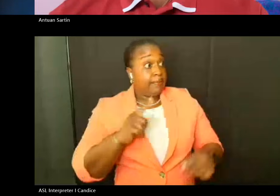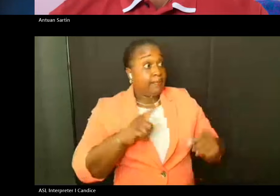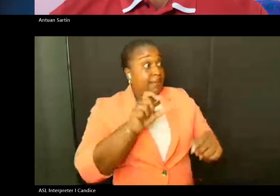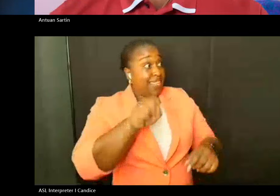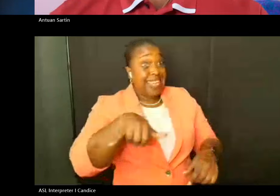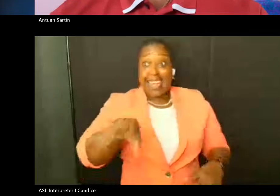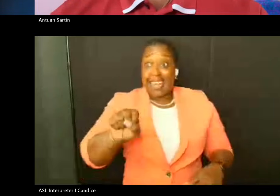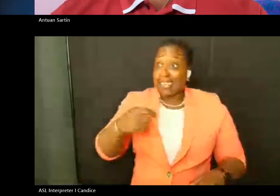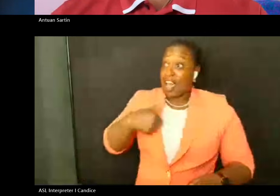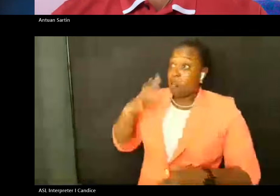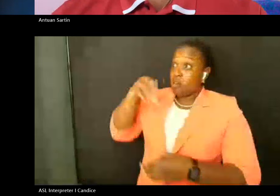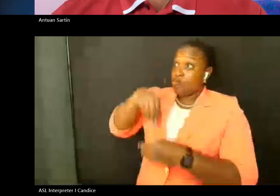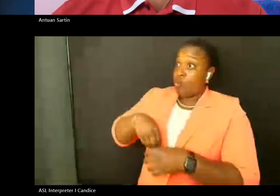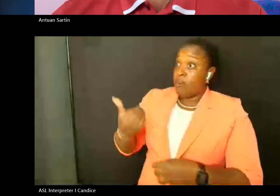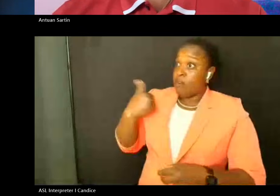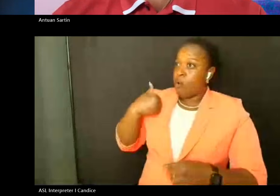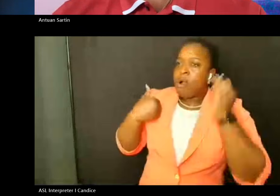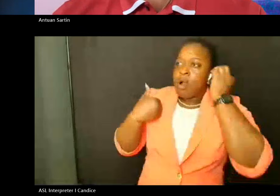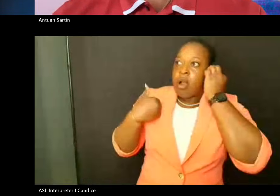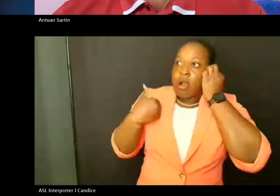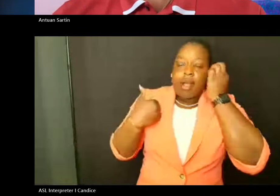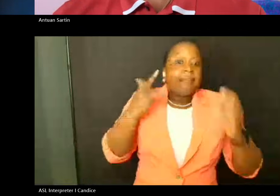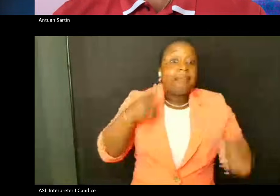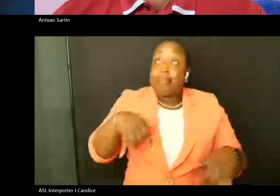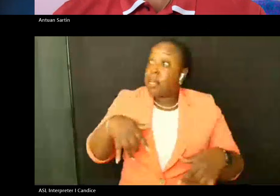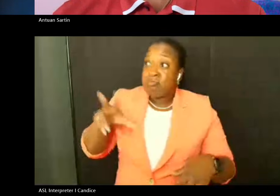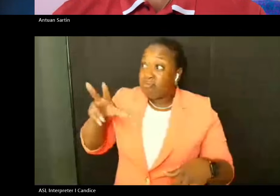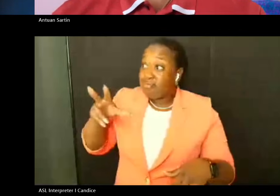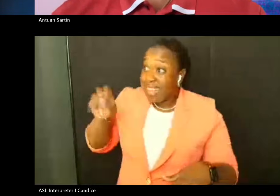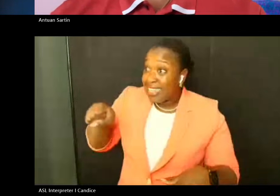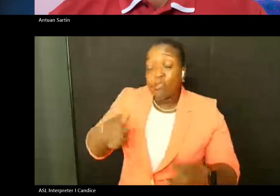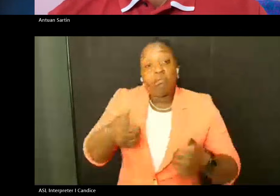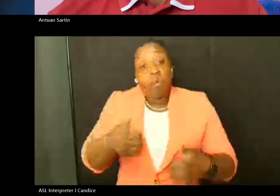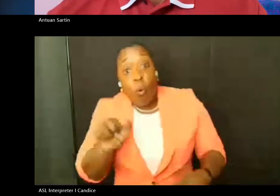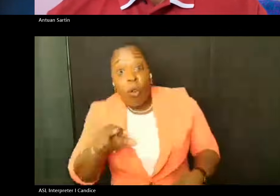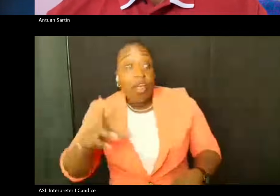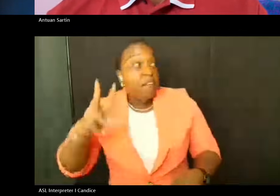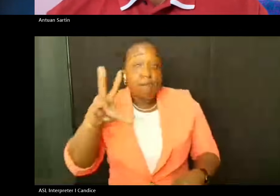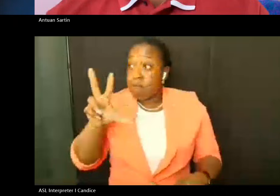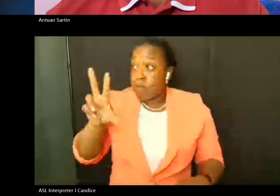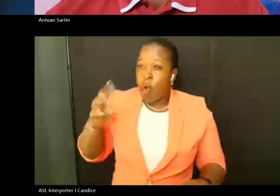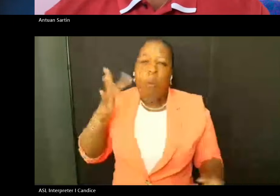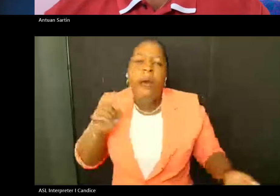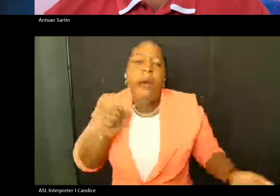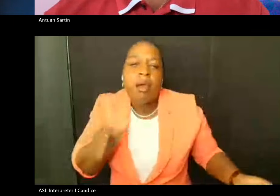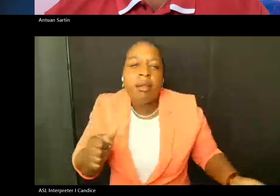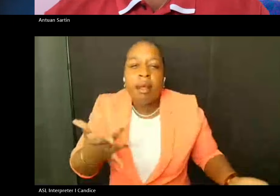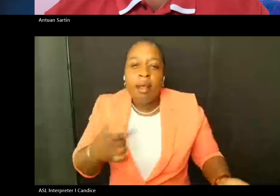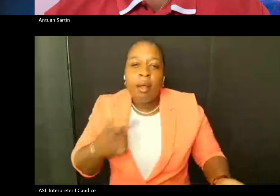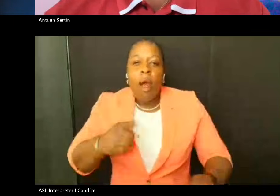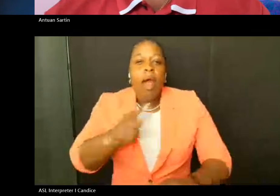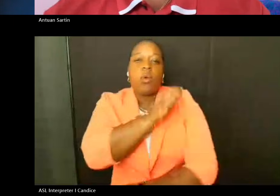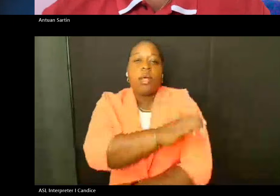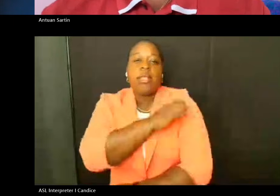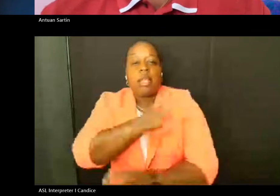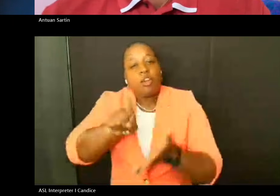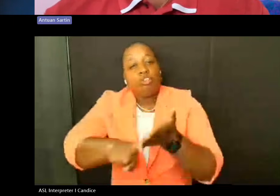why not? Were they just not offered or did you decide against going a clinical research route?